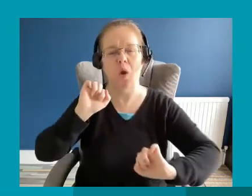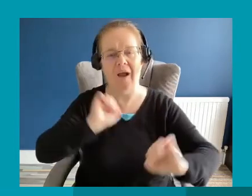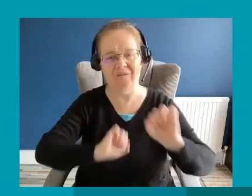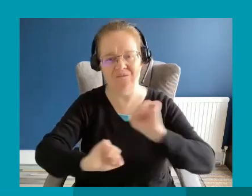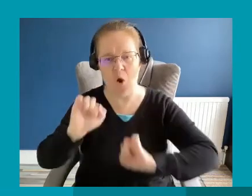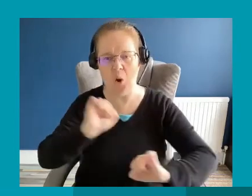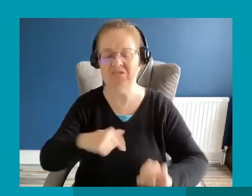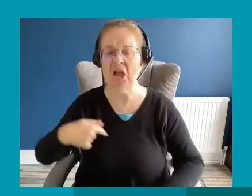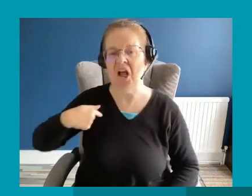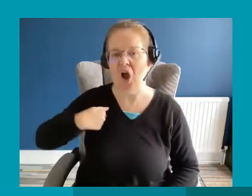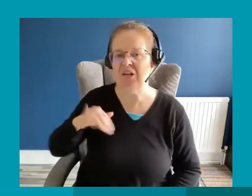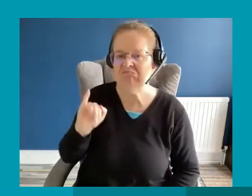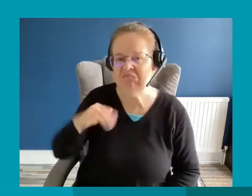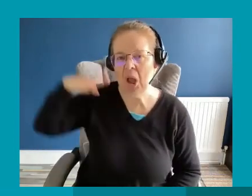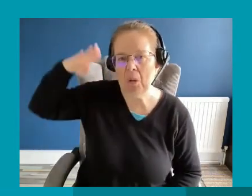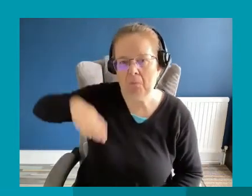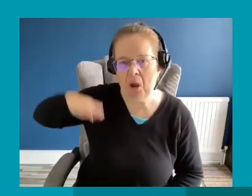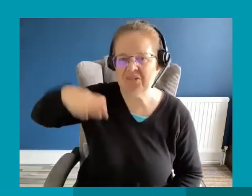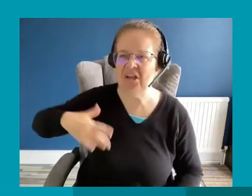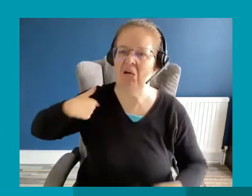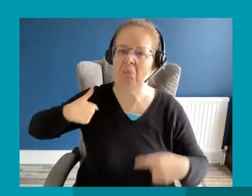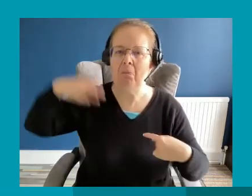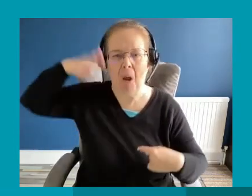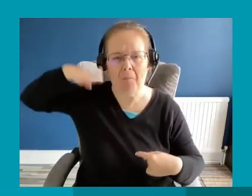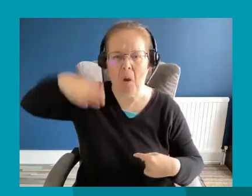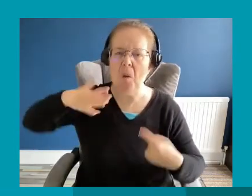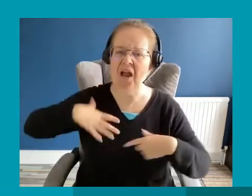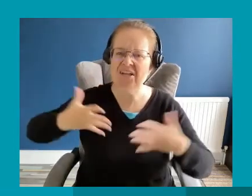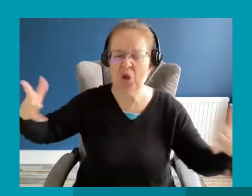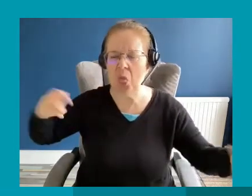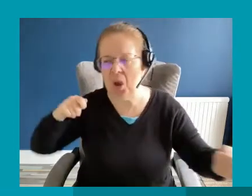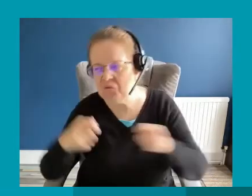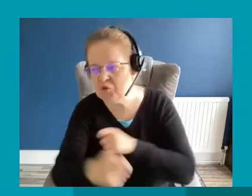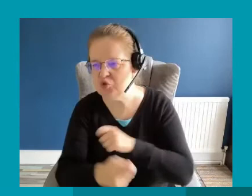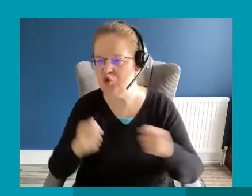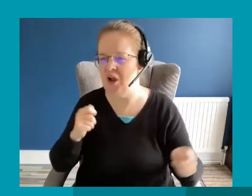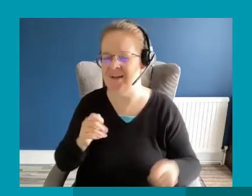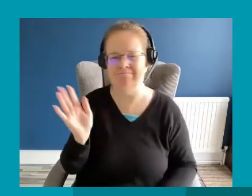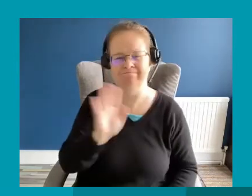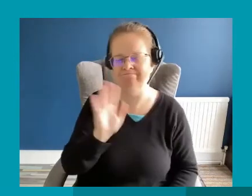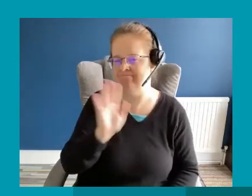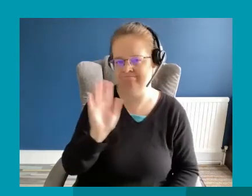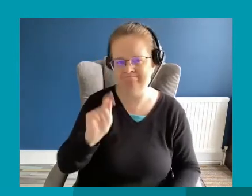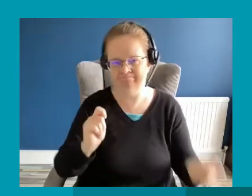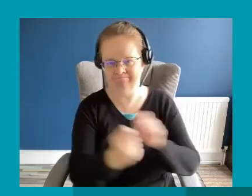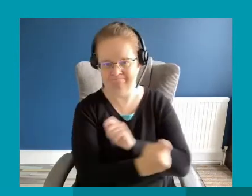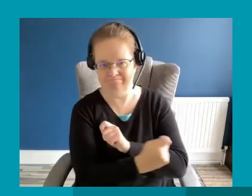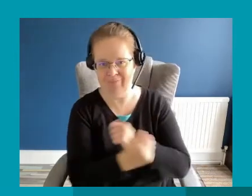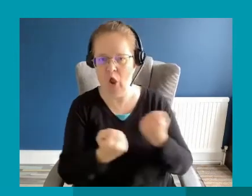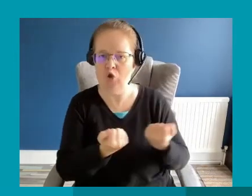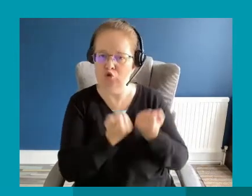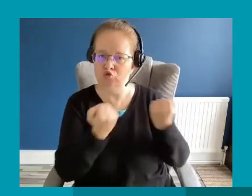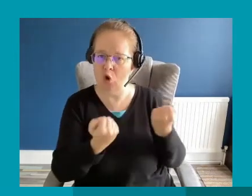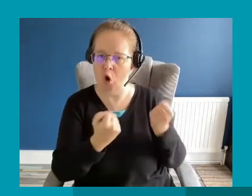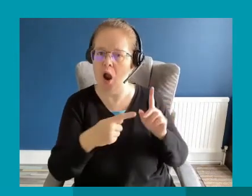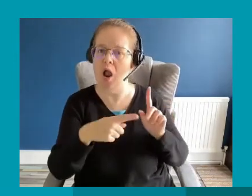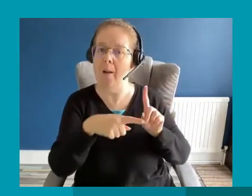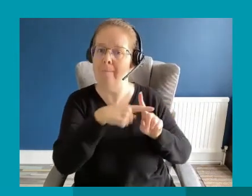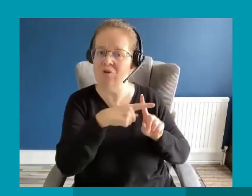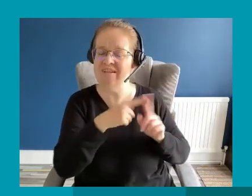I'm going to need lots of adjustments. Try to rephrase it with stronger powerful language. I am bipolar.